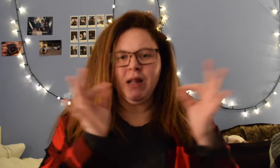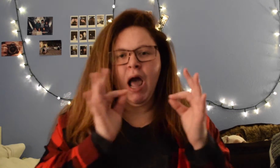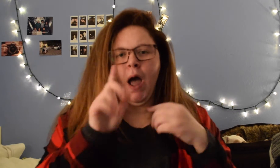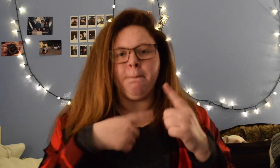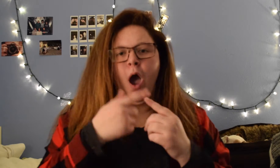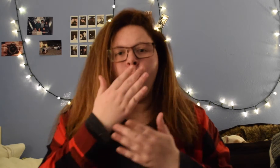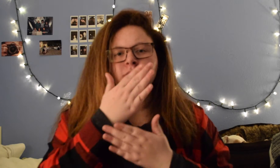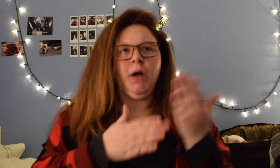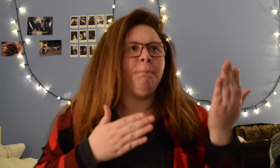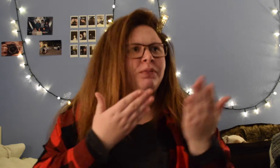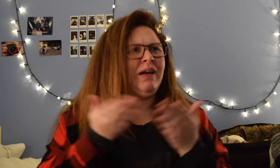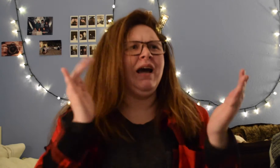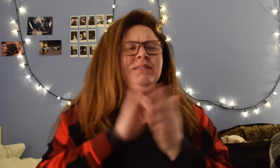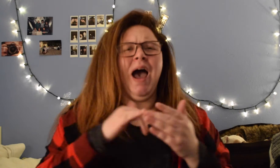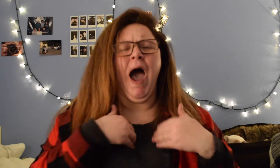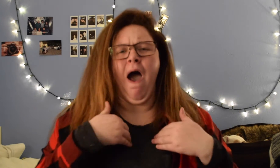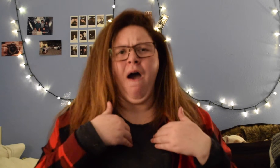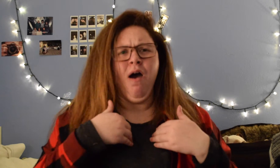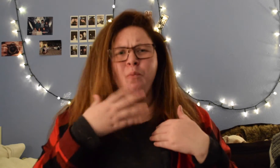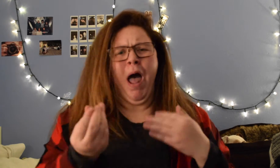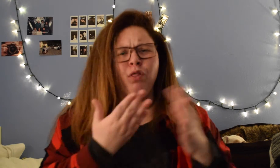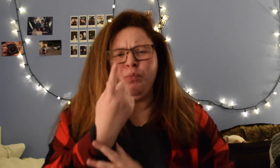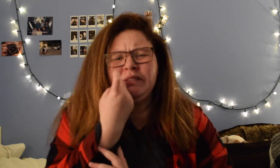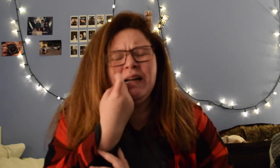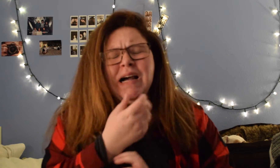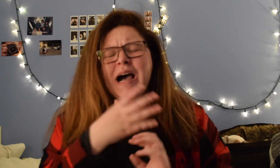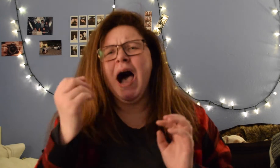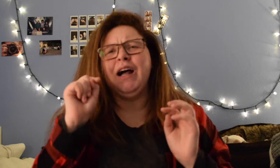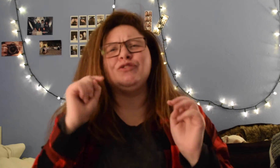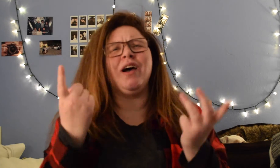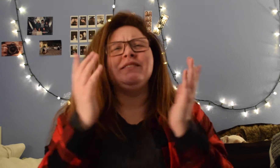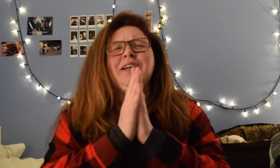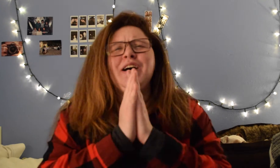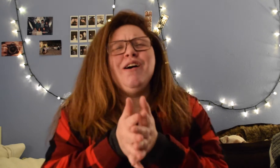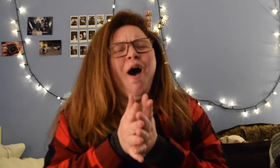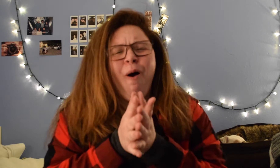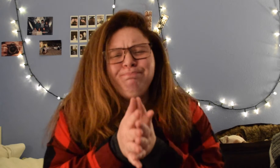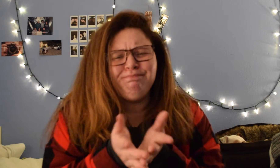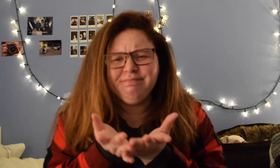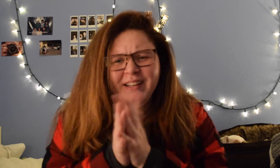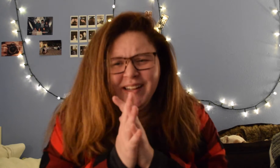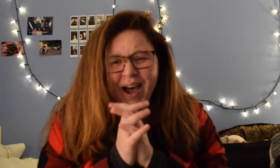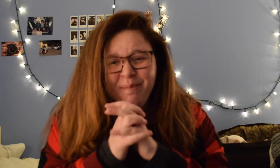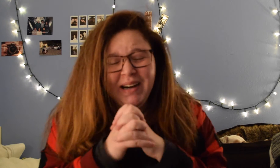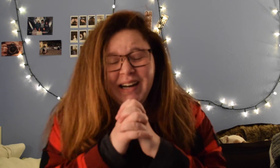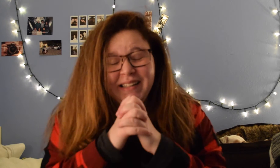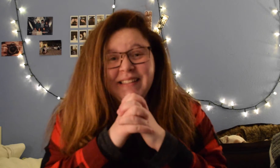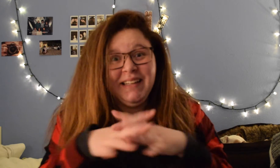And explain some stuff that I recently went through It's just... You know guys I mean..